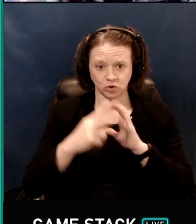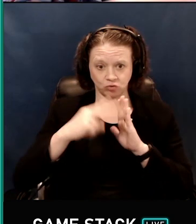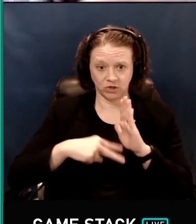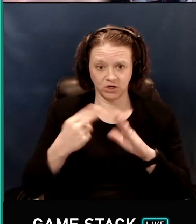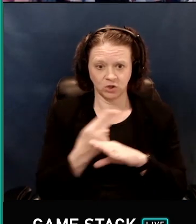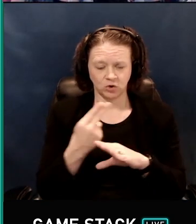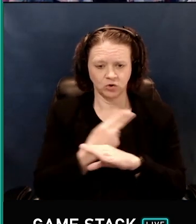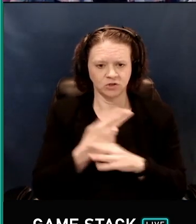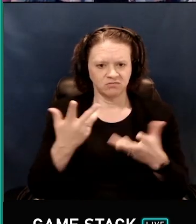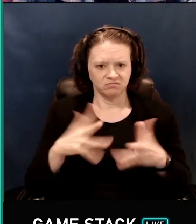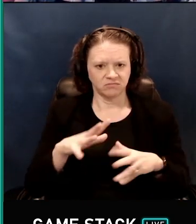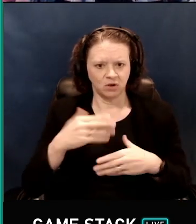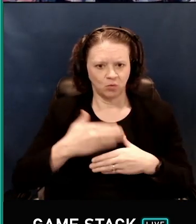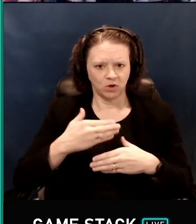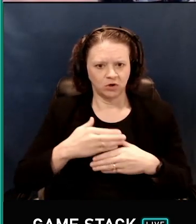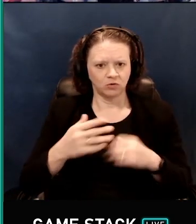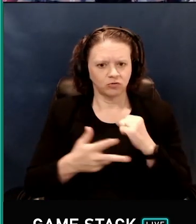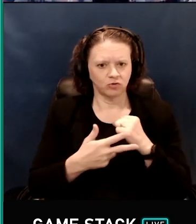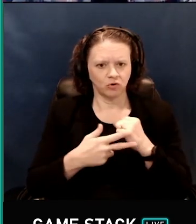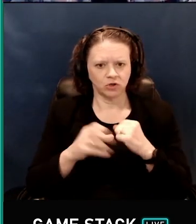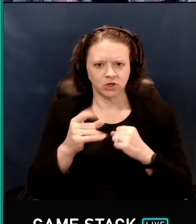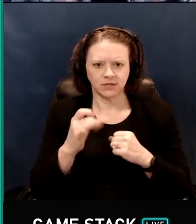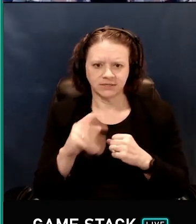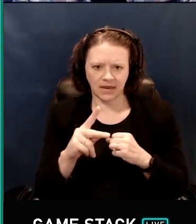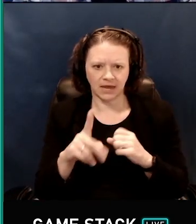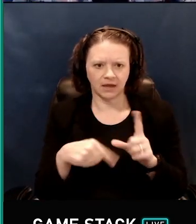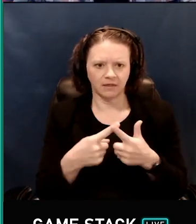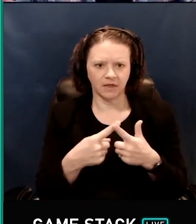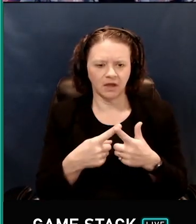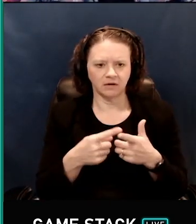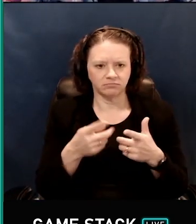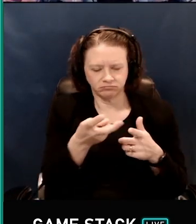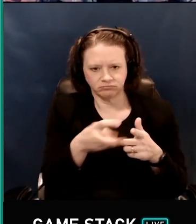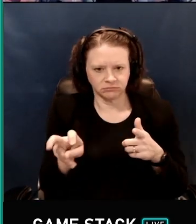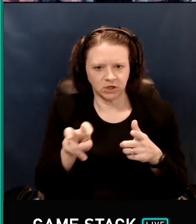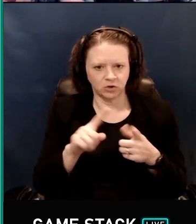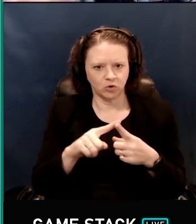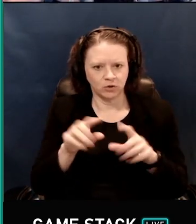Windows storage stack. You get into system memory, that's RAM.